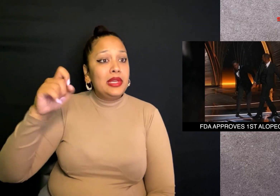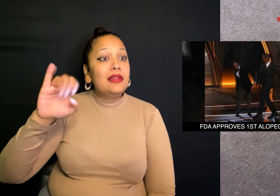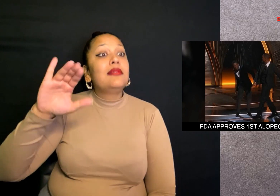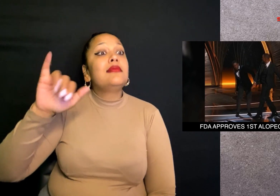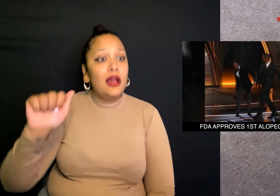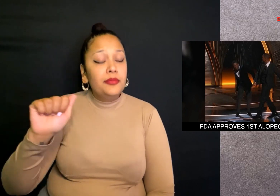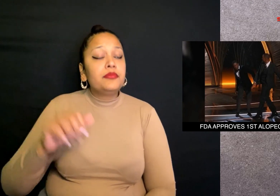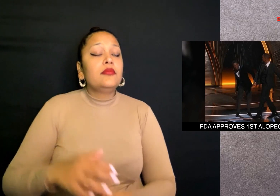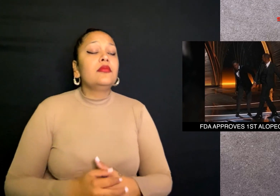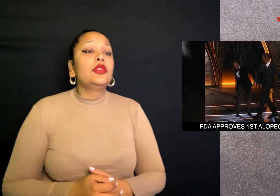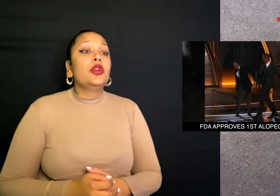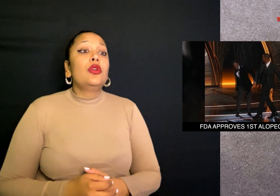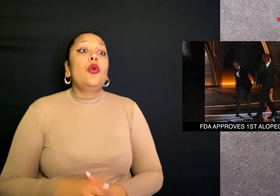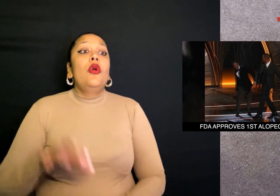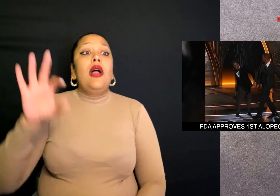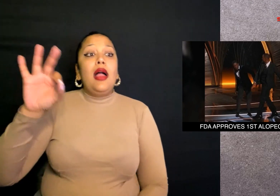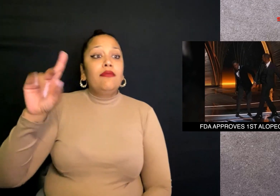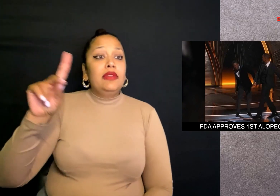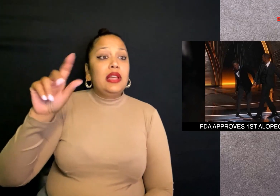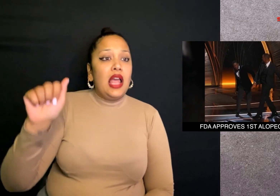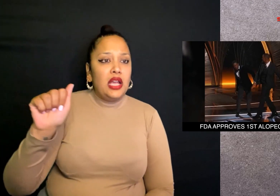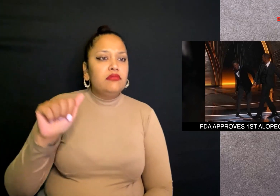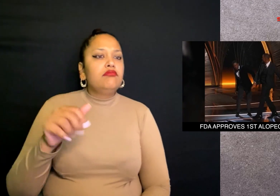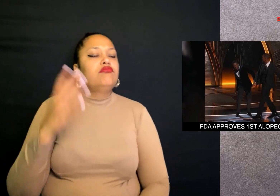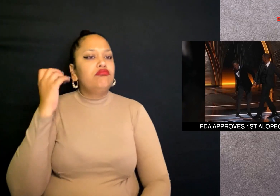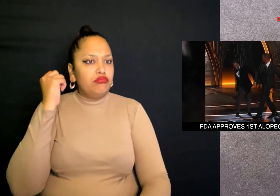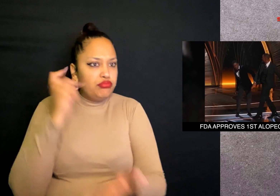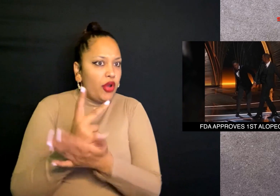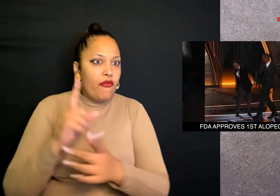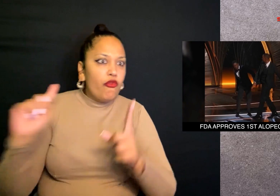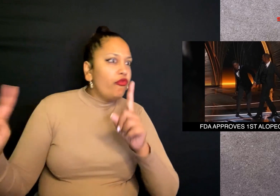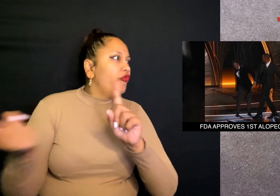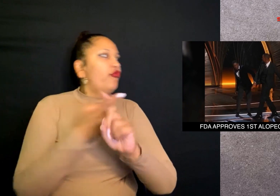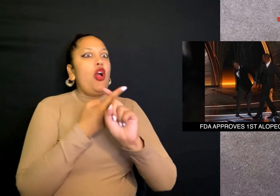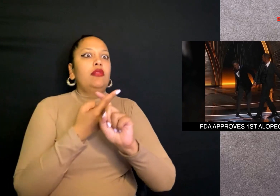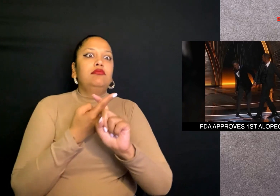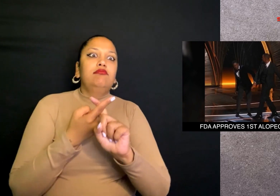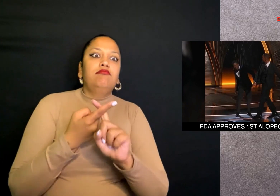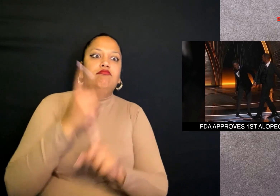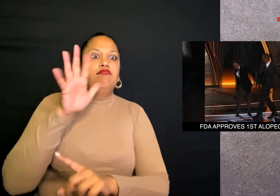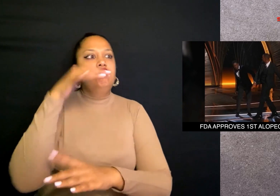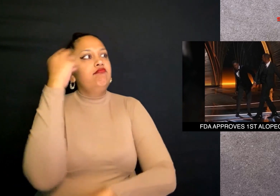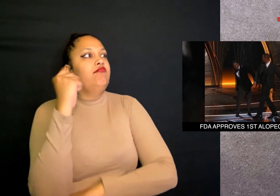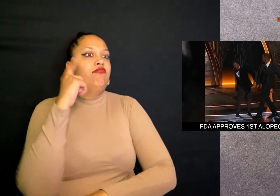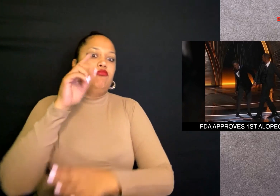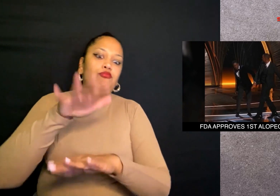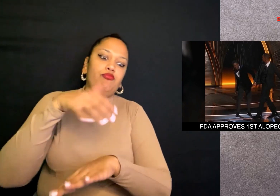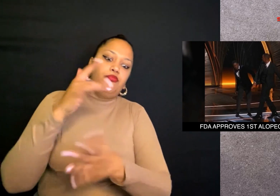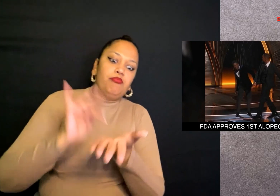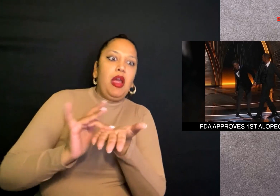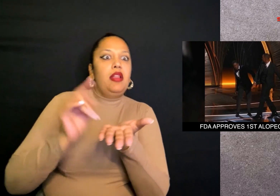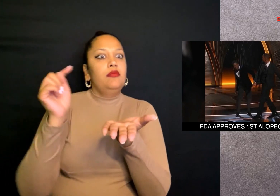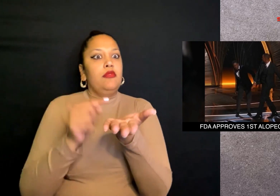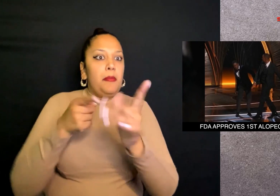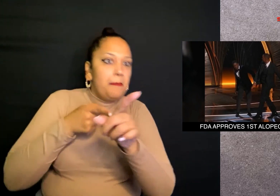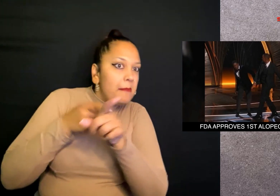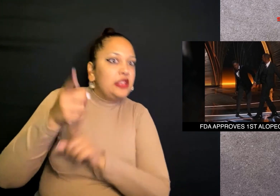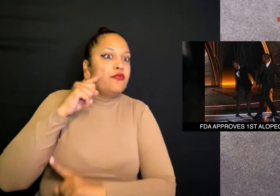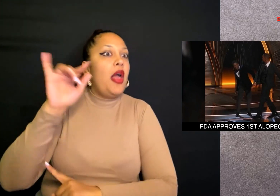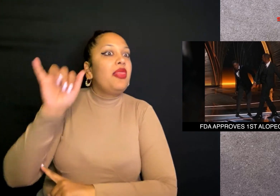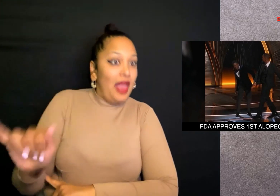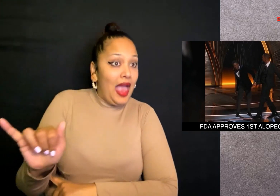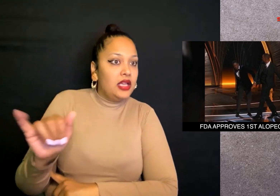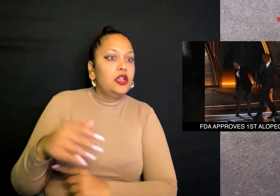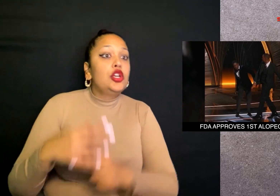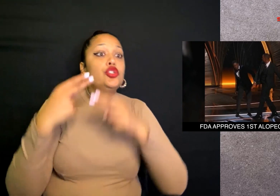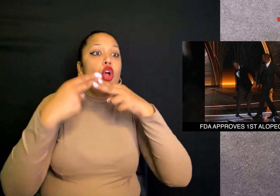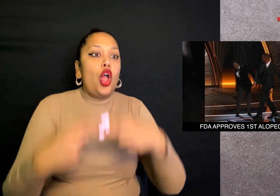from alopecia the FDA has now approved the first ever treatment